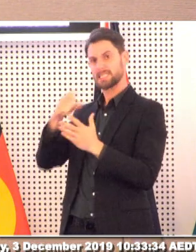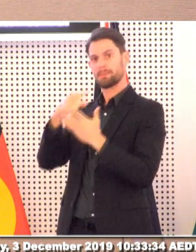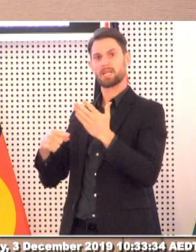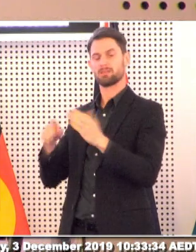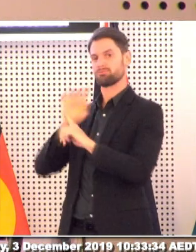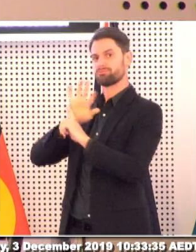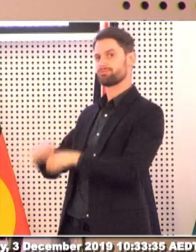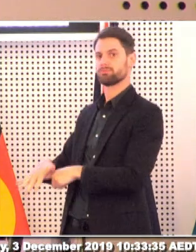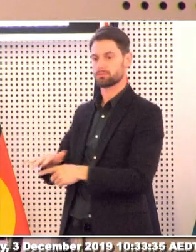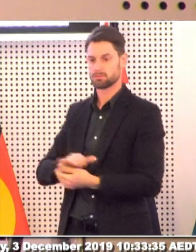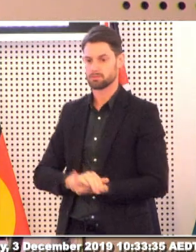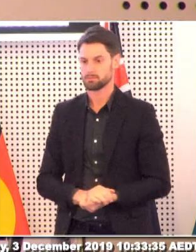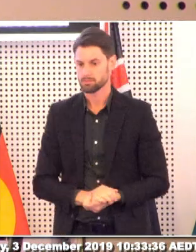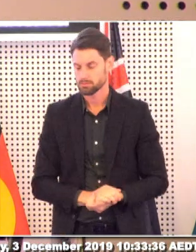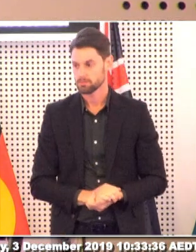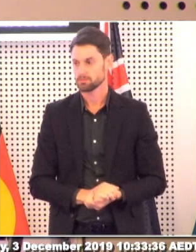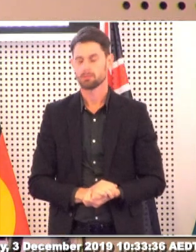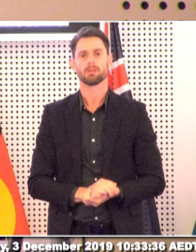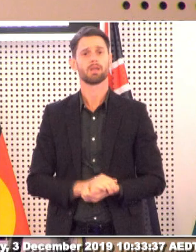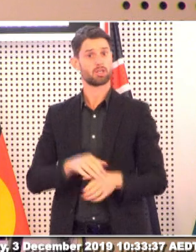Do we know what proportion of group homes are owned or run